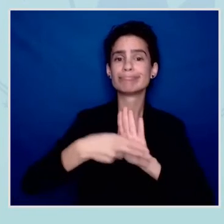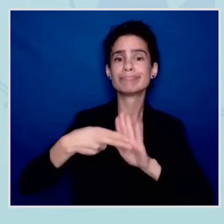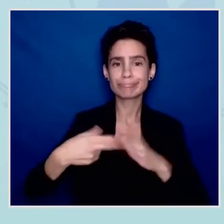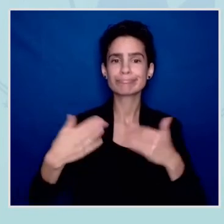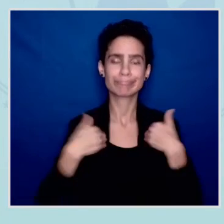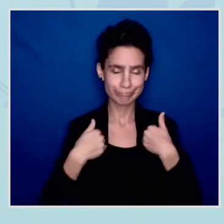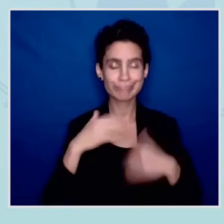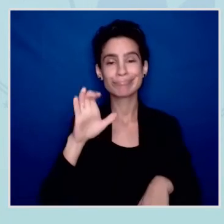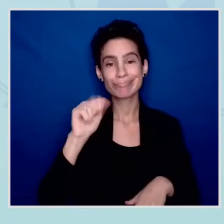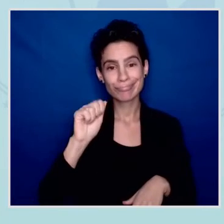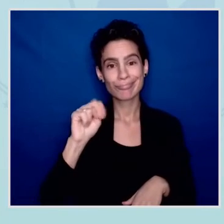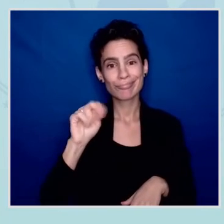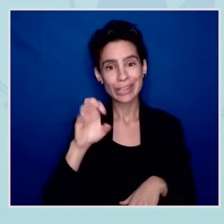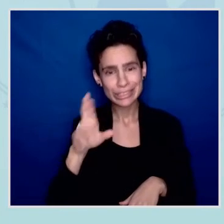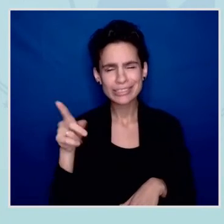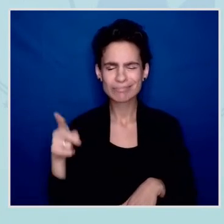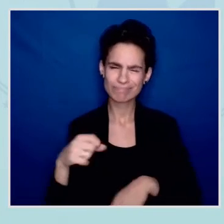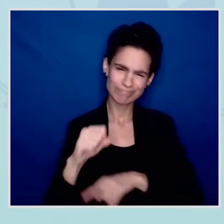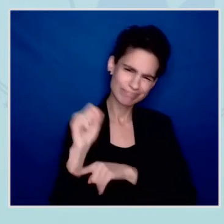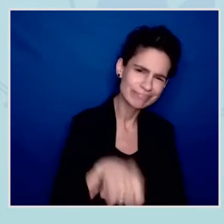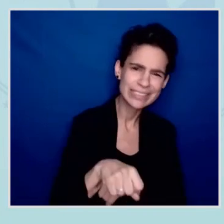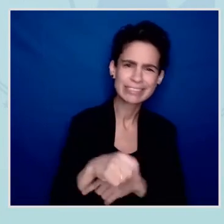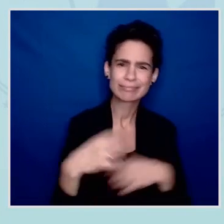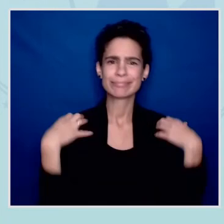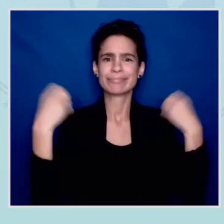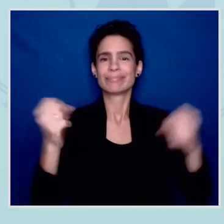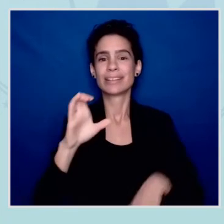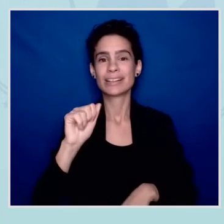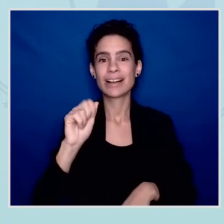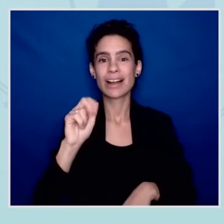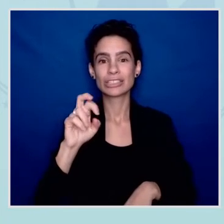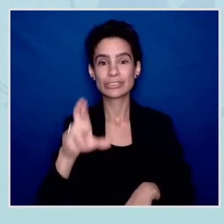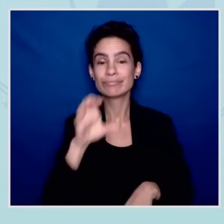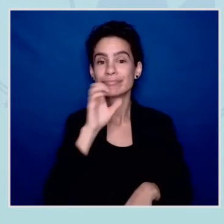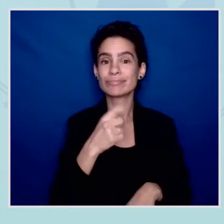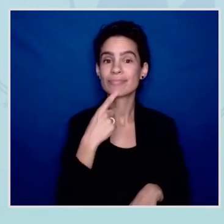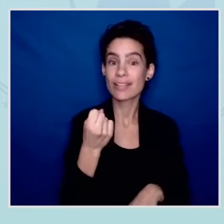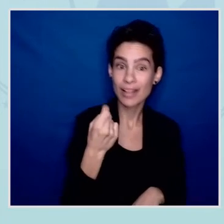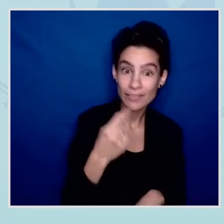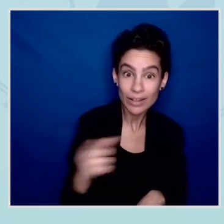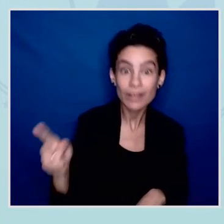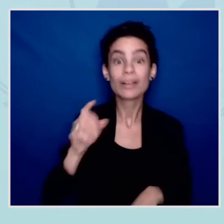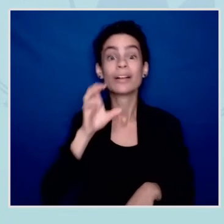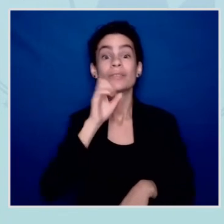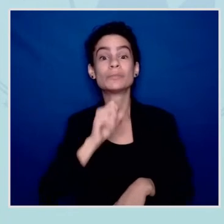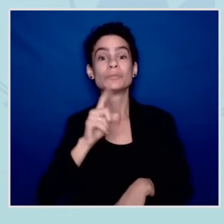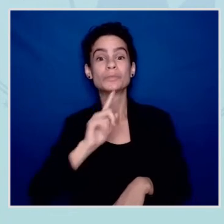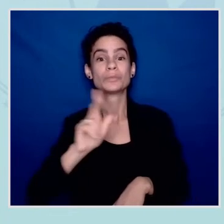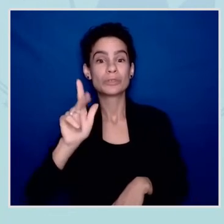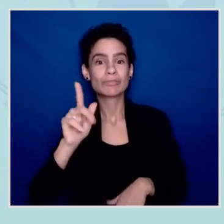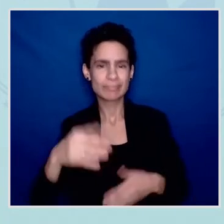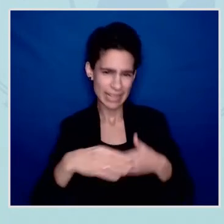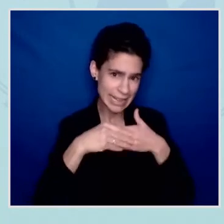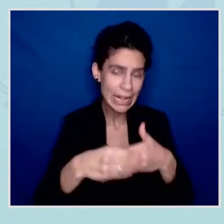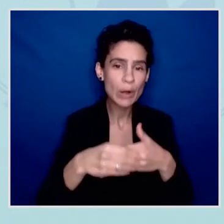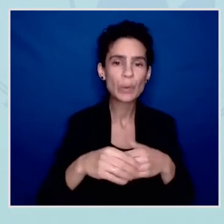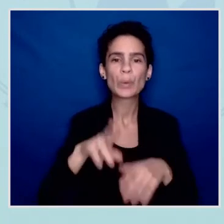I KNOW HIM, TOUGH AS NAILS. DIAGNOSED WITH CANCER AT AGE 7,